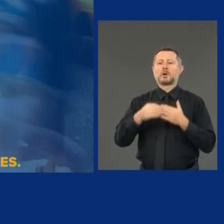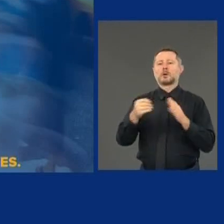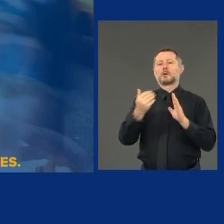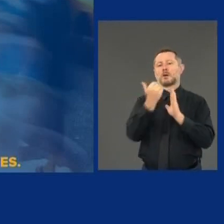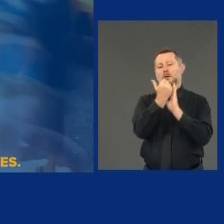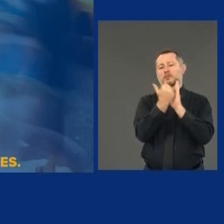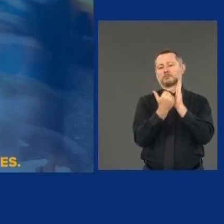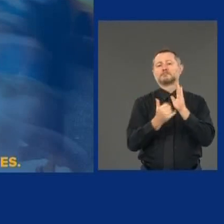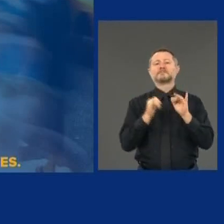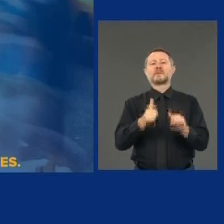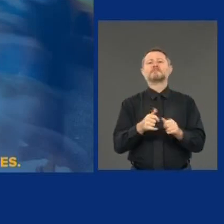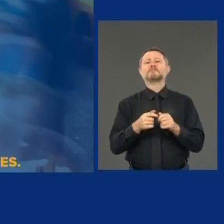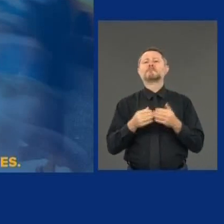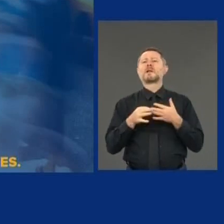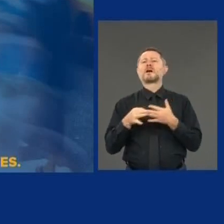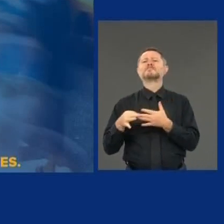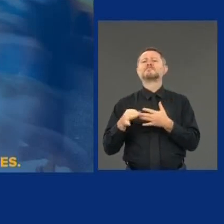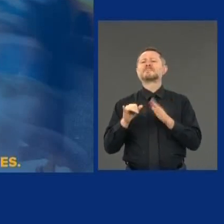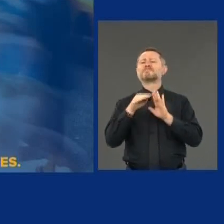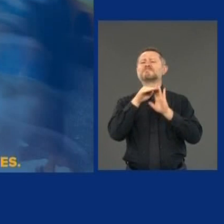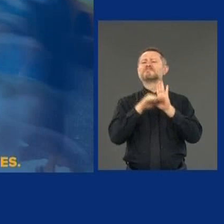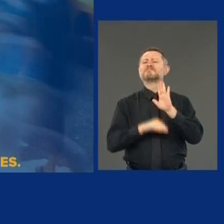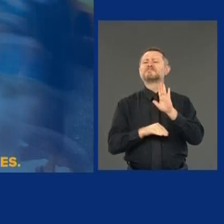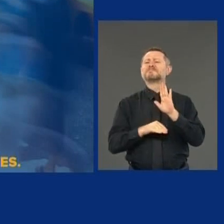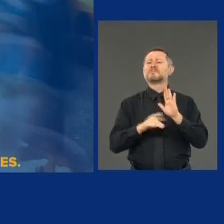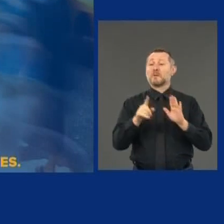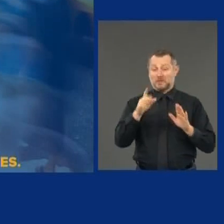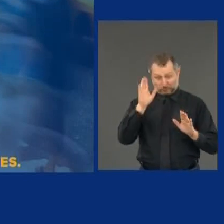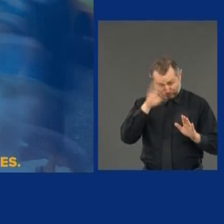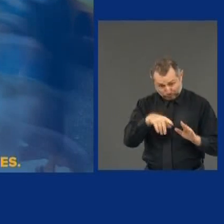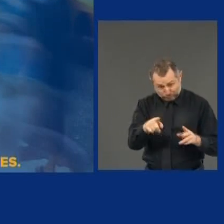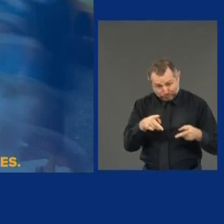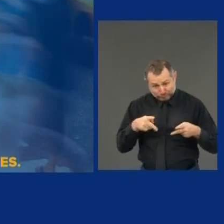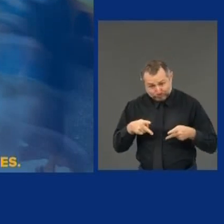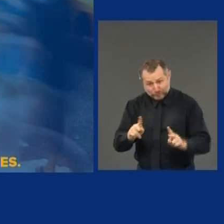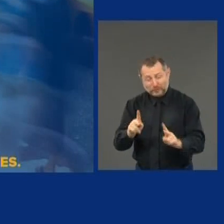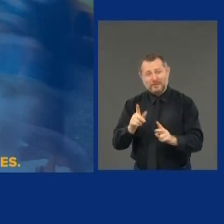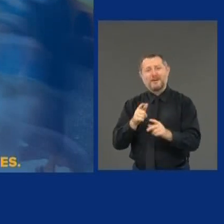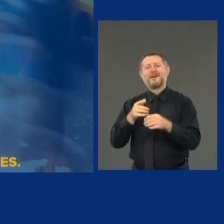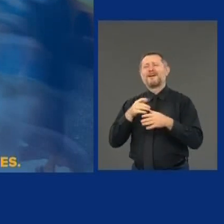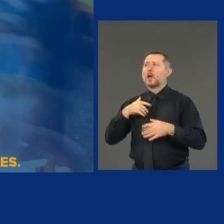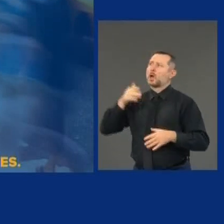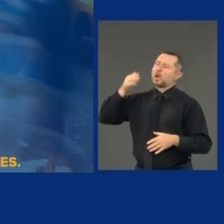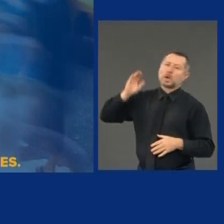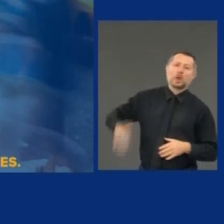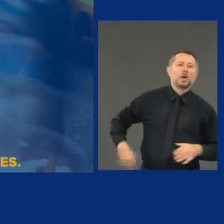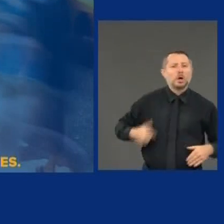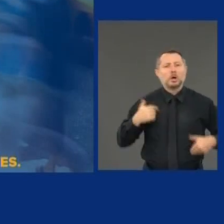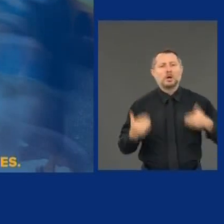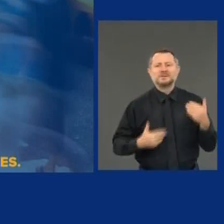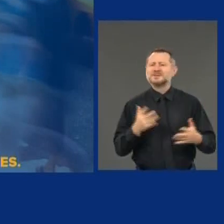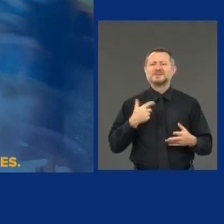GOING. PLEASE FOLLOW THE GUIDELINES AND